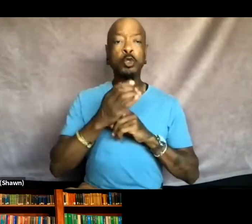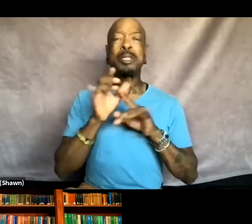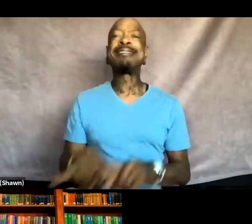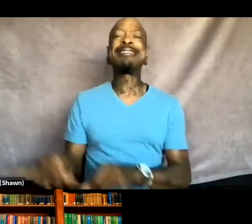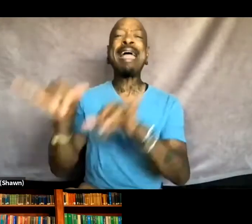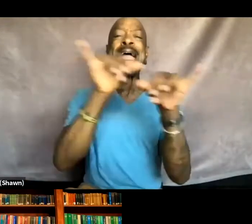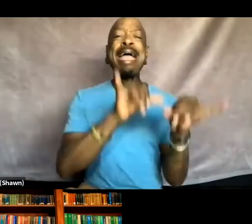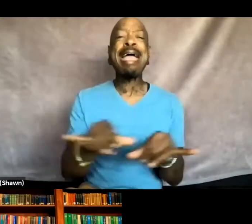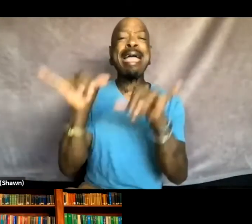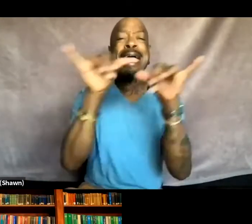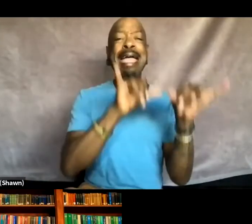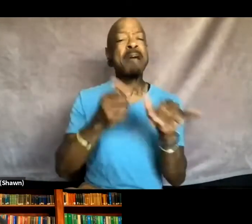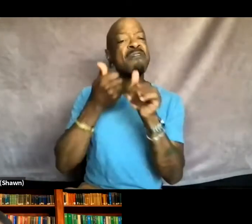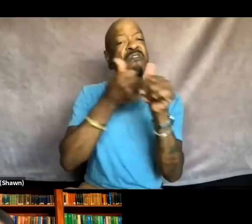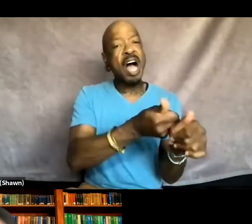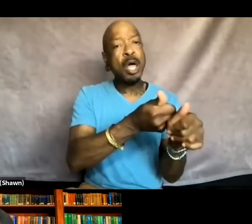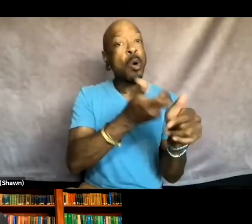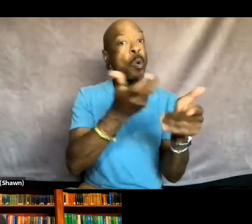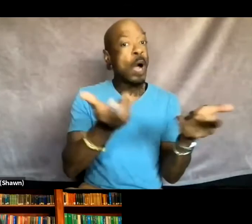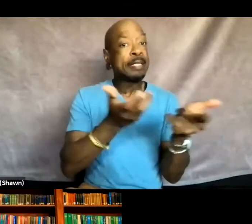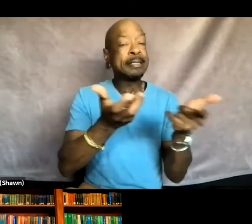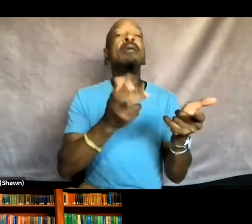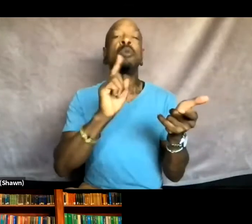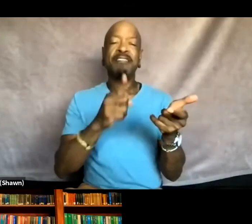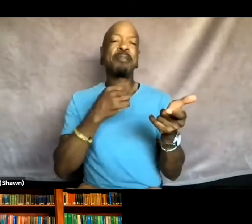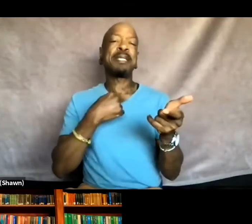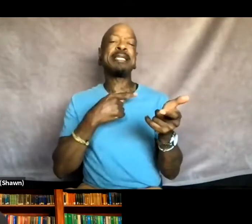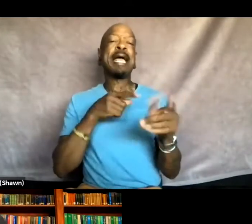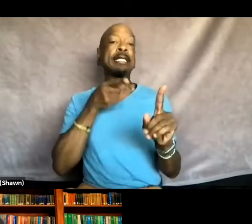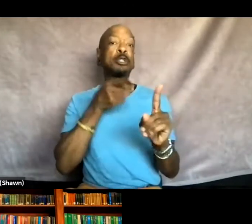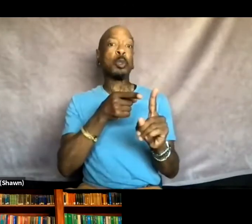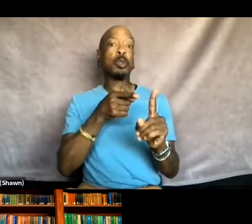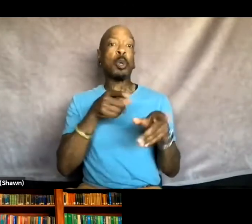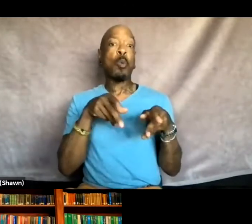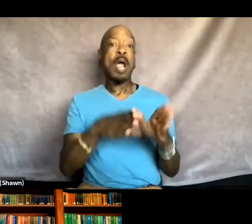Keah Brown: Certain ways to be disabled like wheelchair users, or we can only use canes